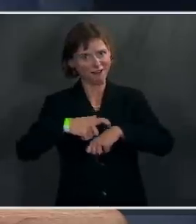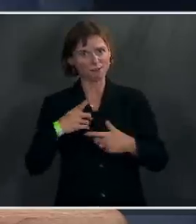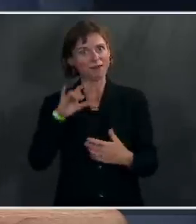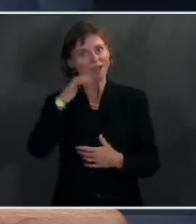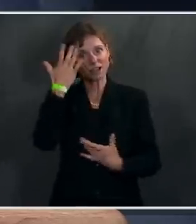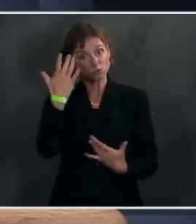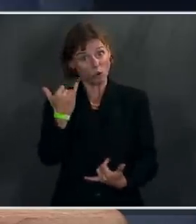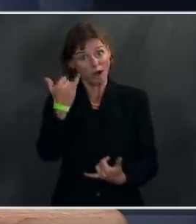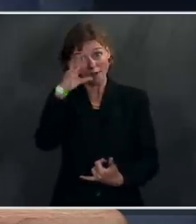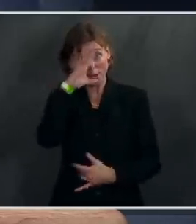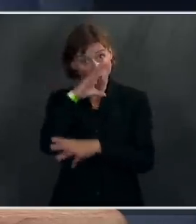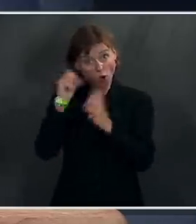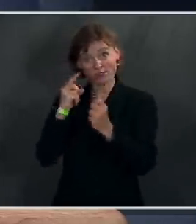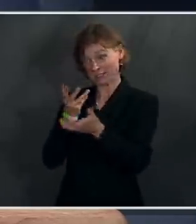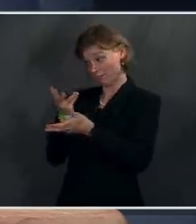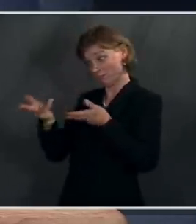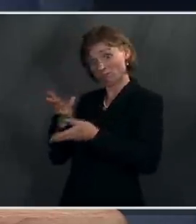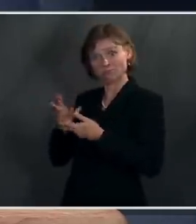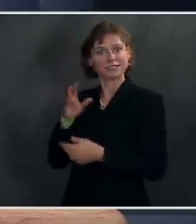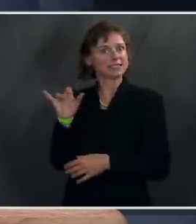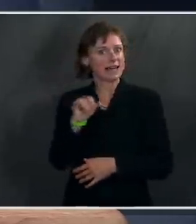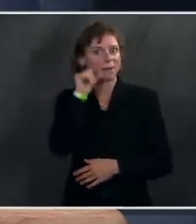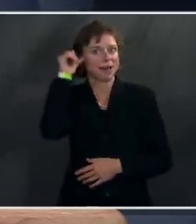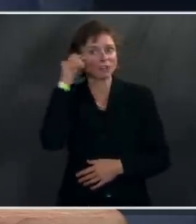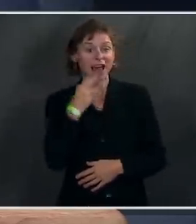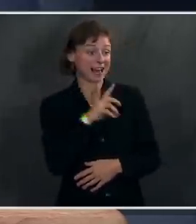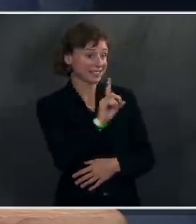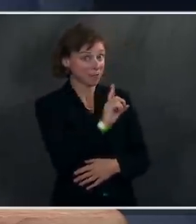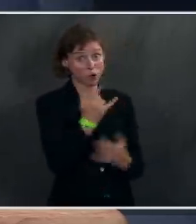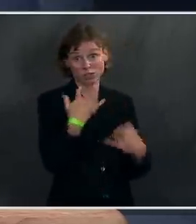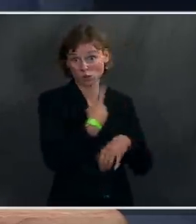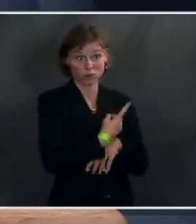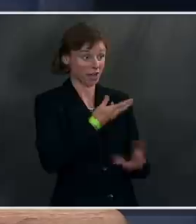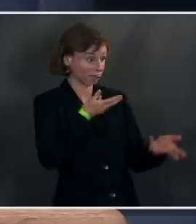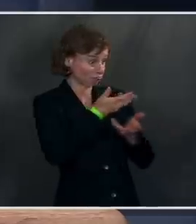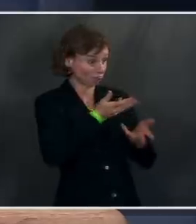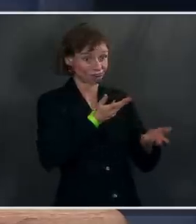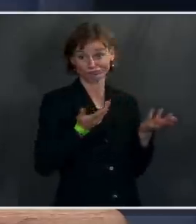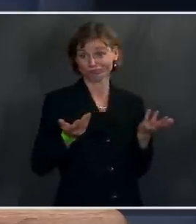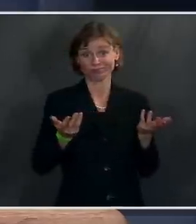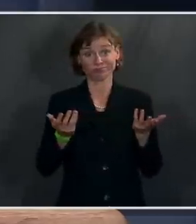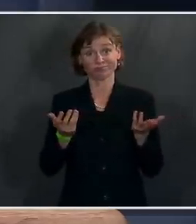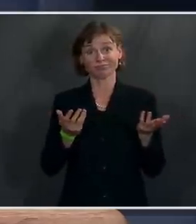why he did with Republicans last night, Democrats today, and why he's conveyed